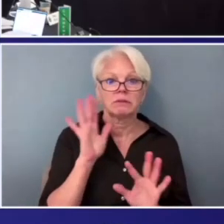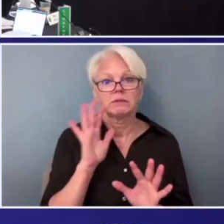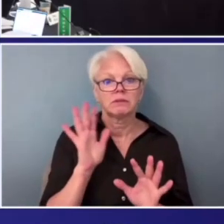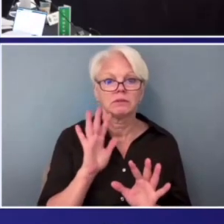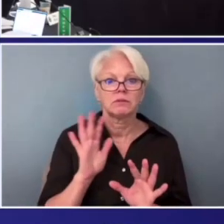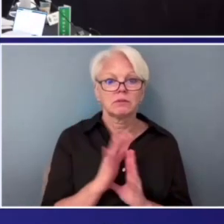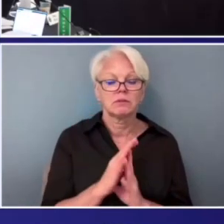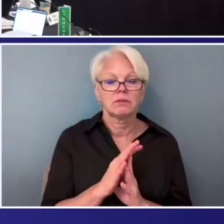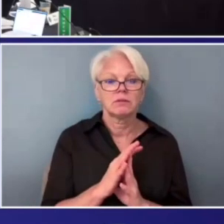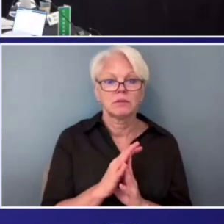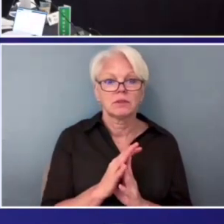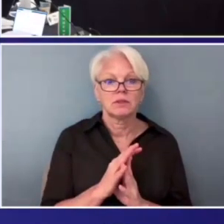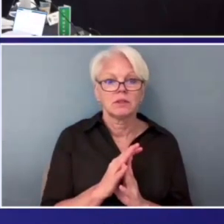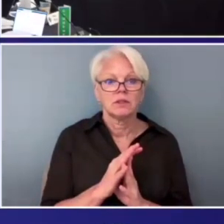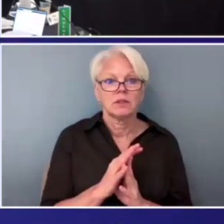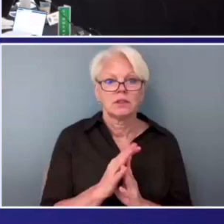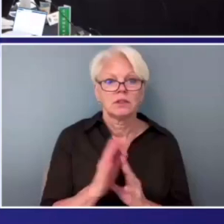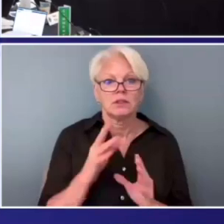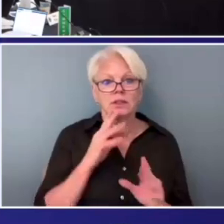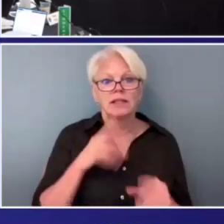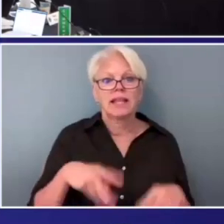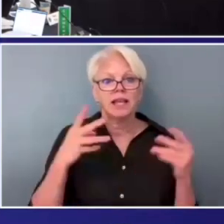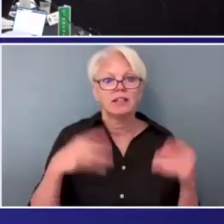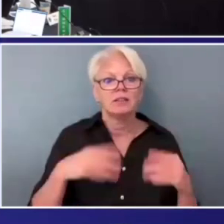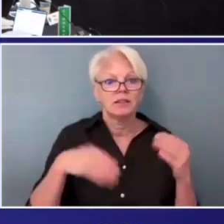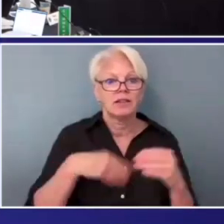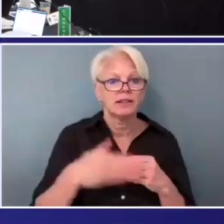would not work. Can you go to the next repayment plan?